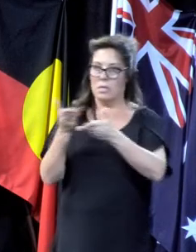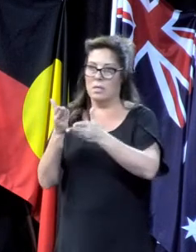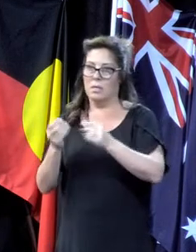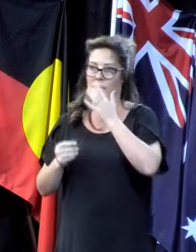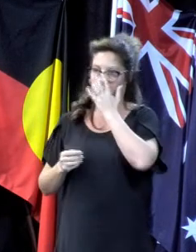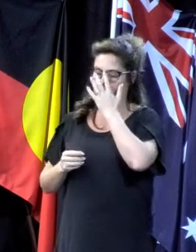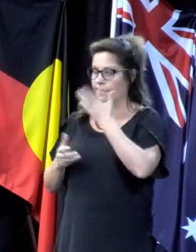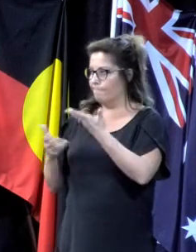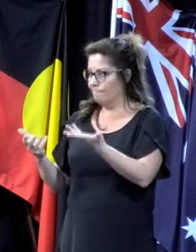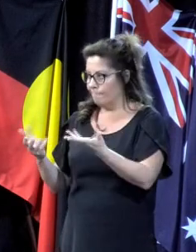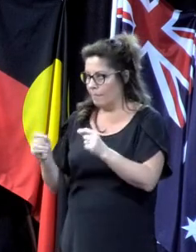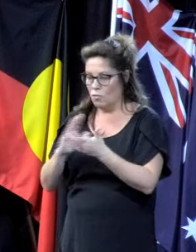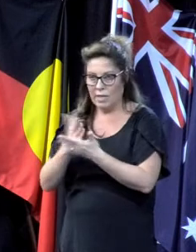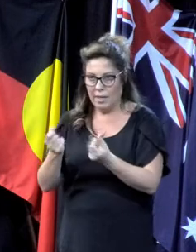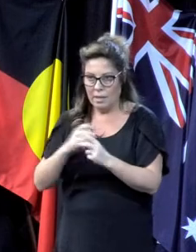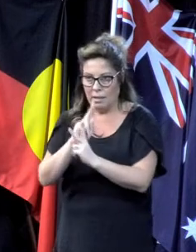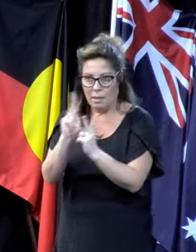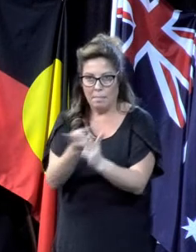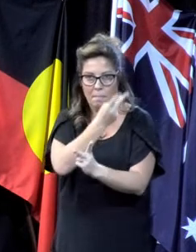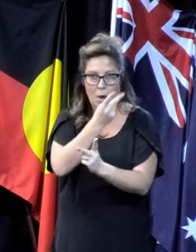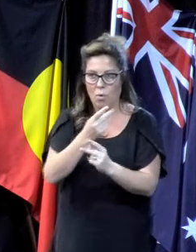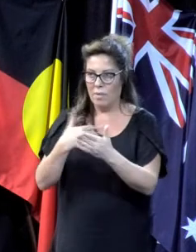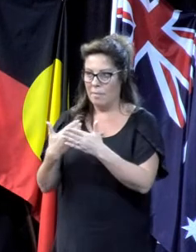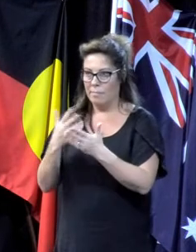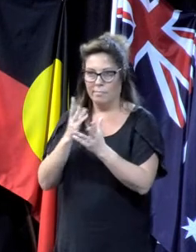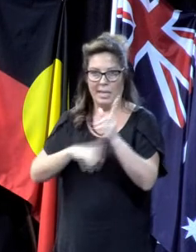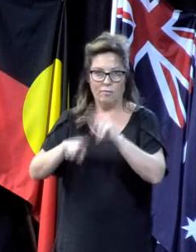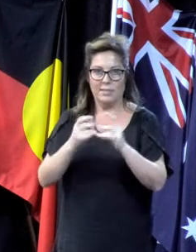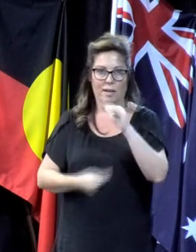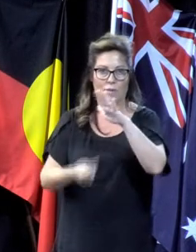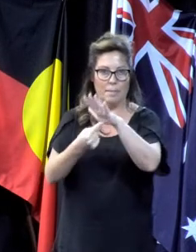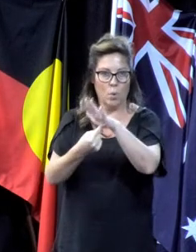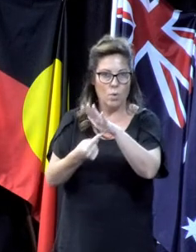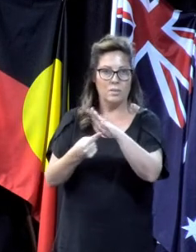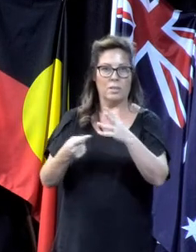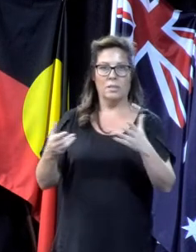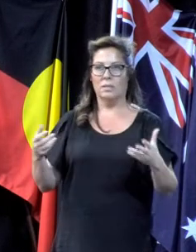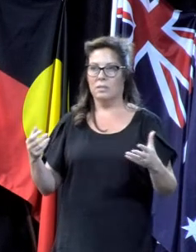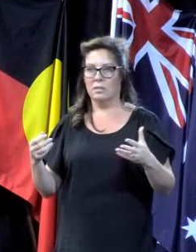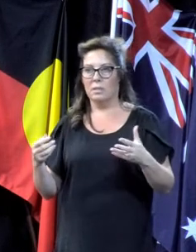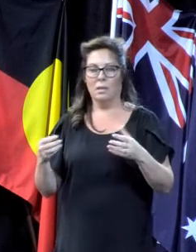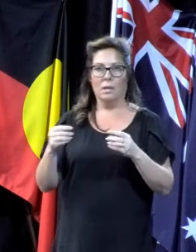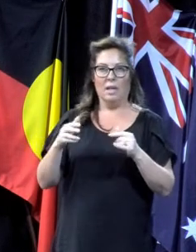How do you deal with it? See them together, separately. Separately, yes. And sometimes they request